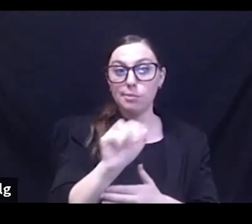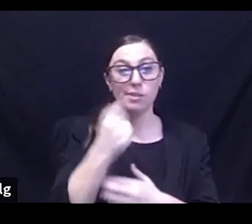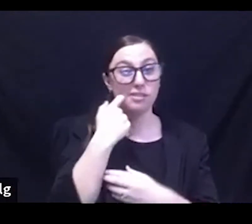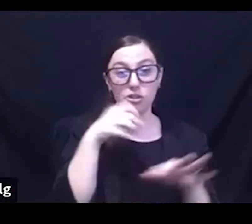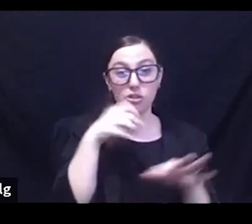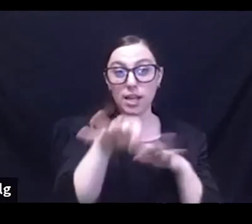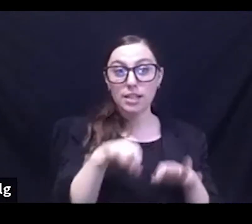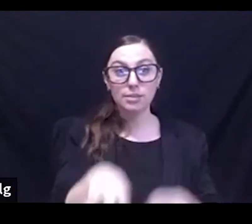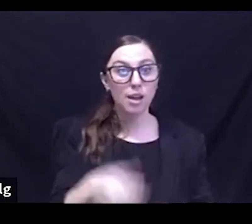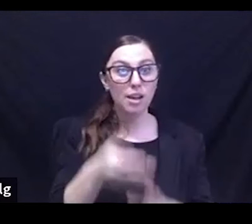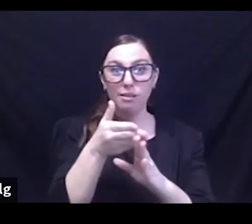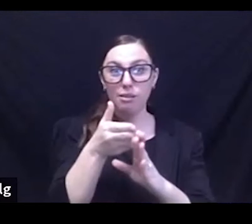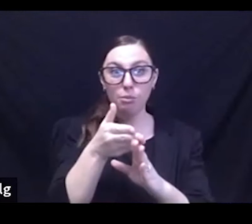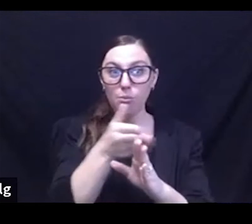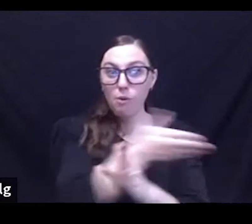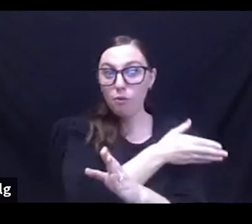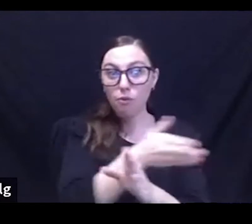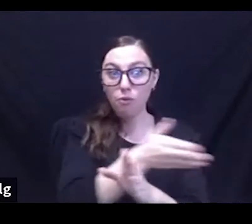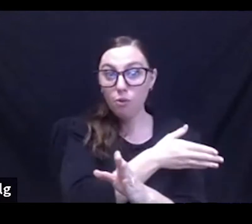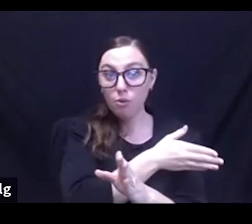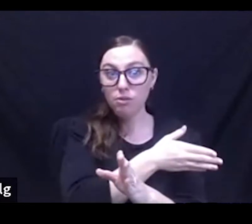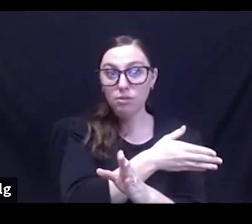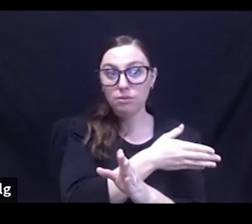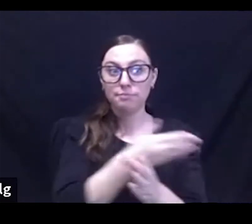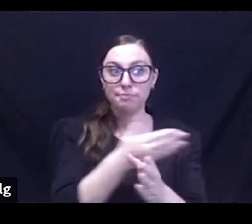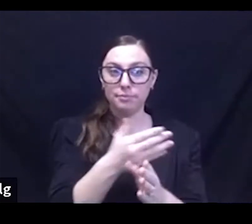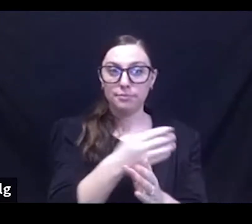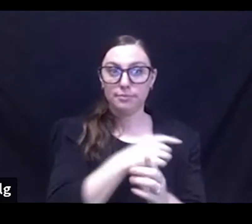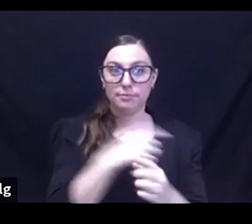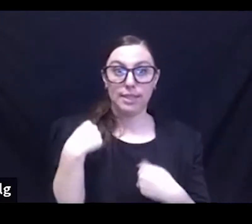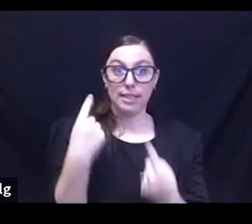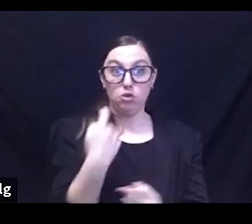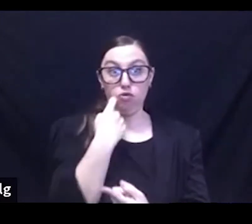described prior to more recent events, Michael was